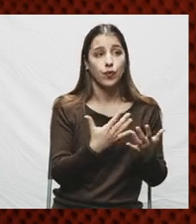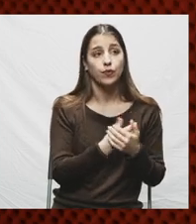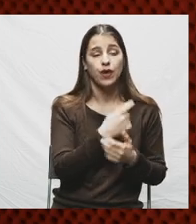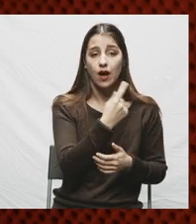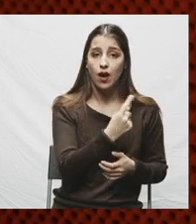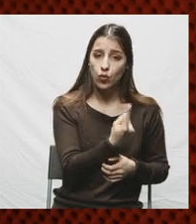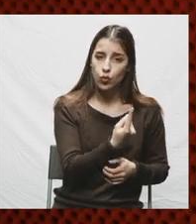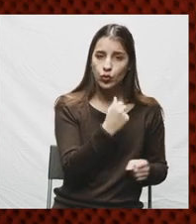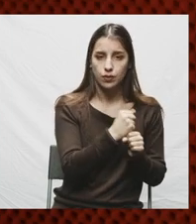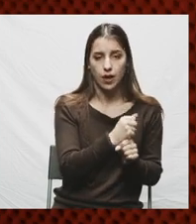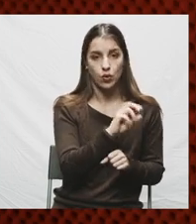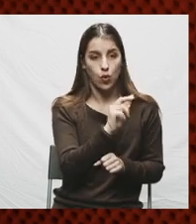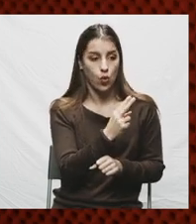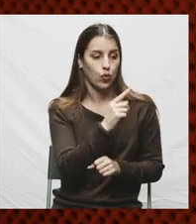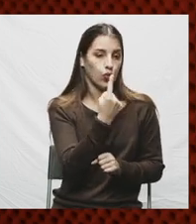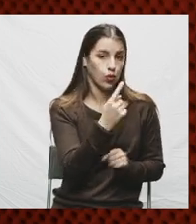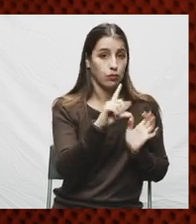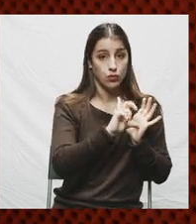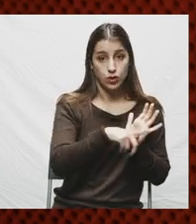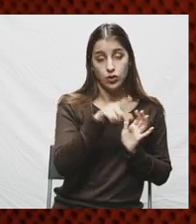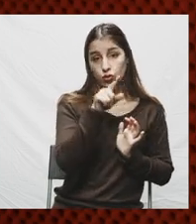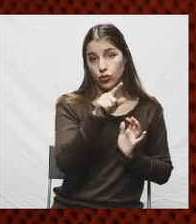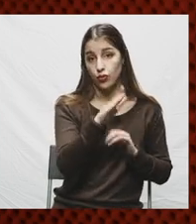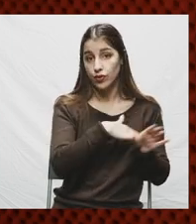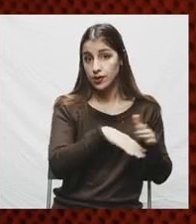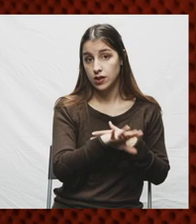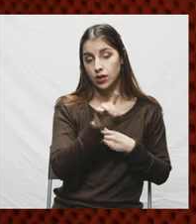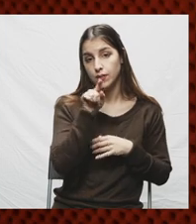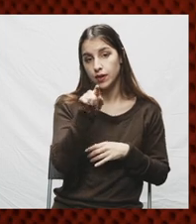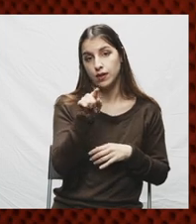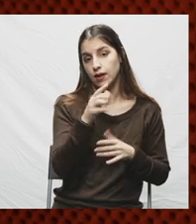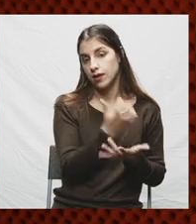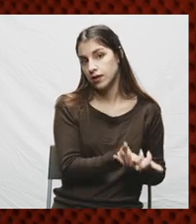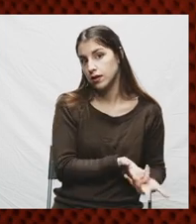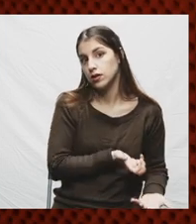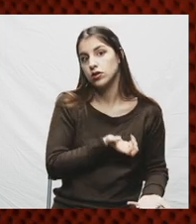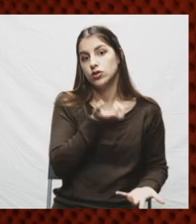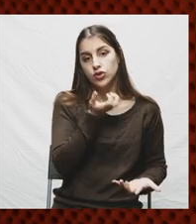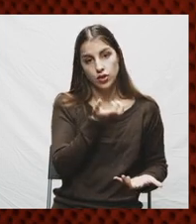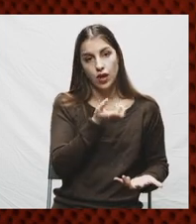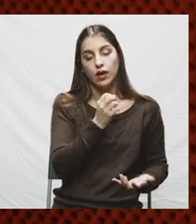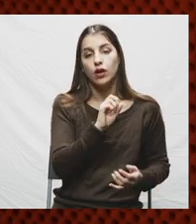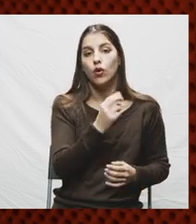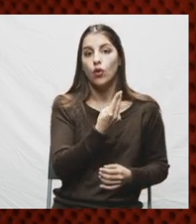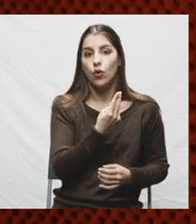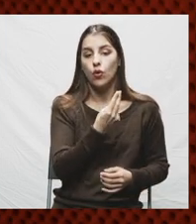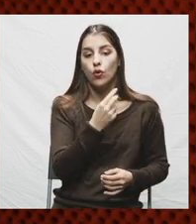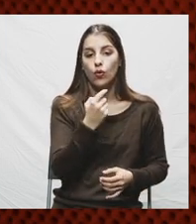Is there any work or project you did, that for you is meaningful or even…